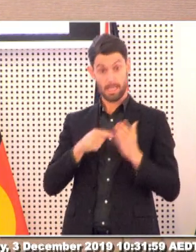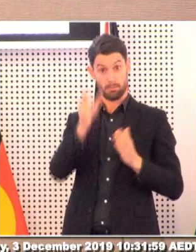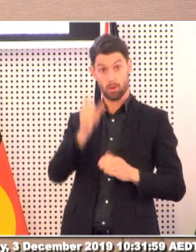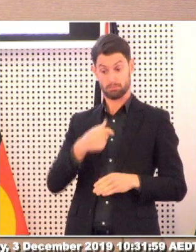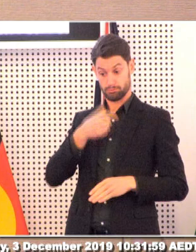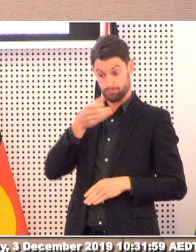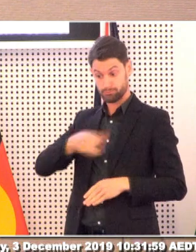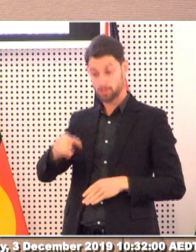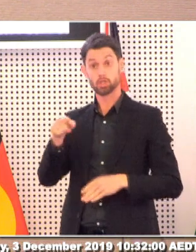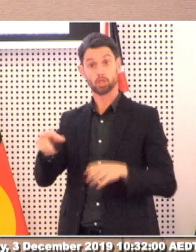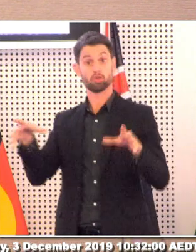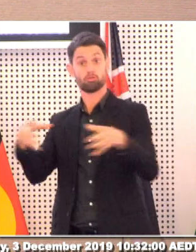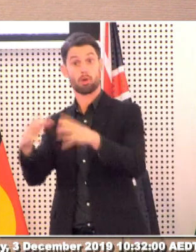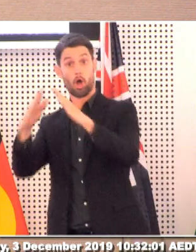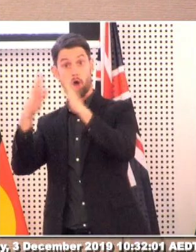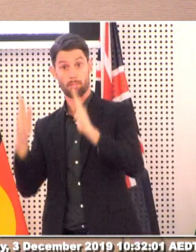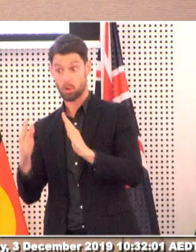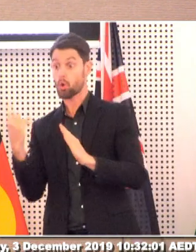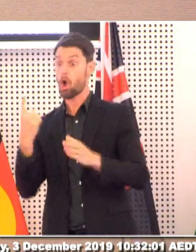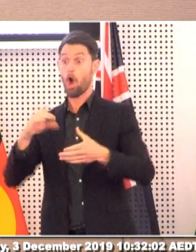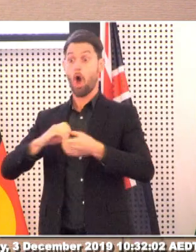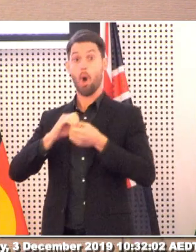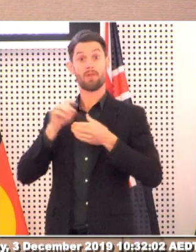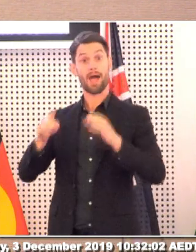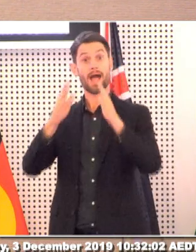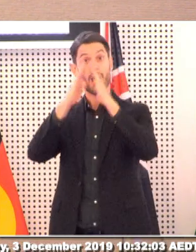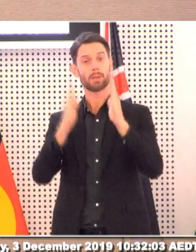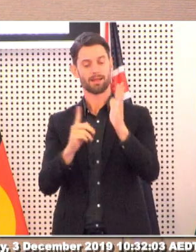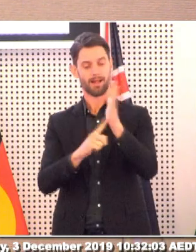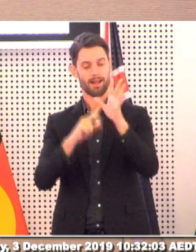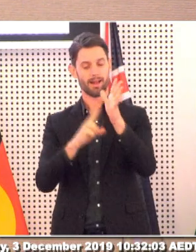landlord, they run the home in which they live but also their support provider;